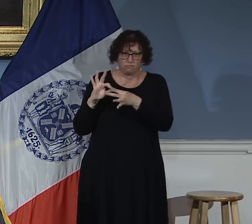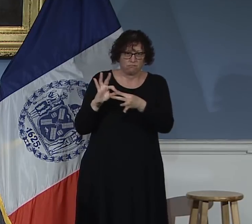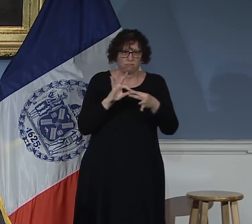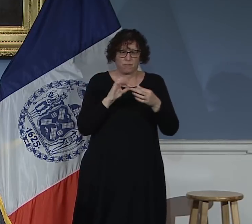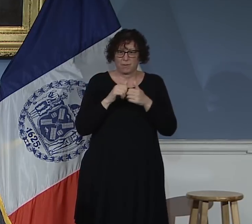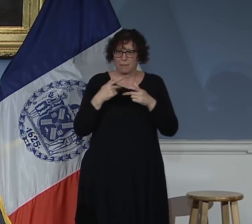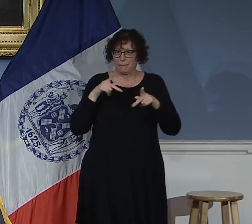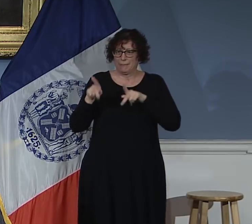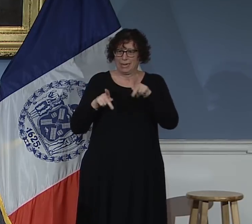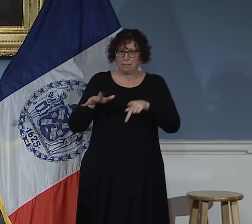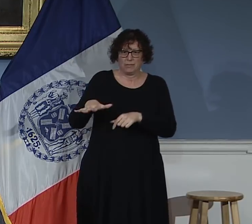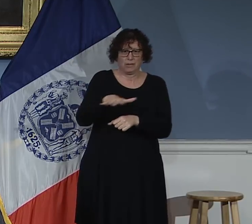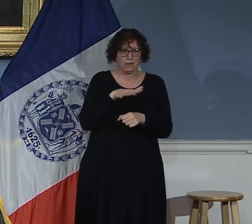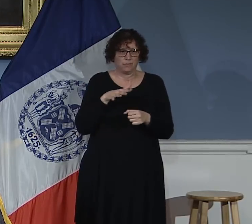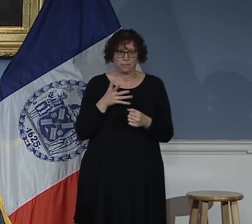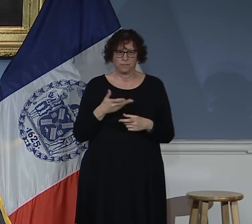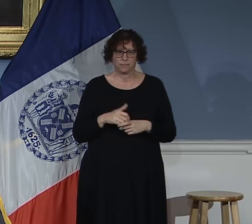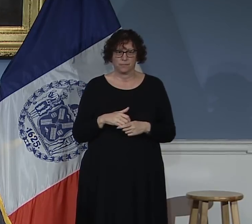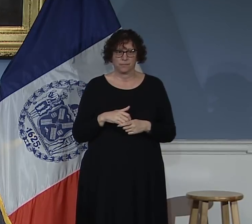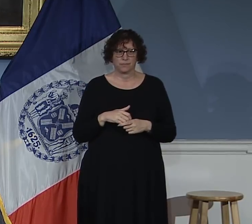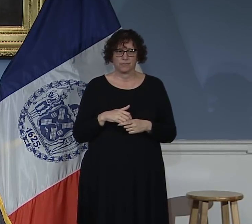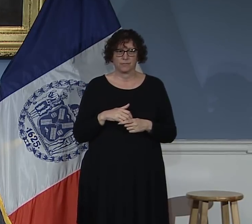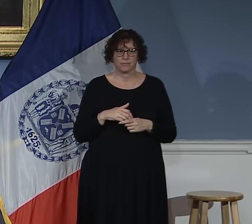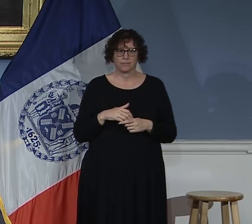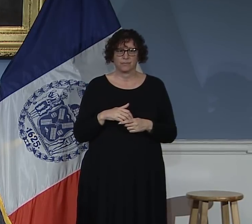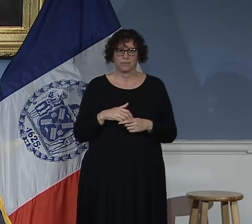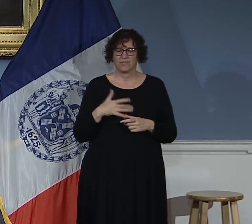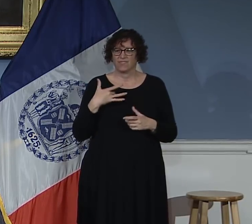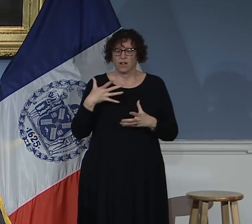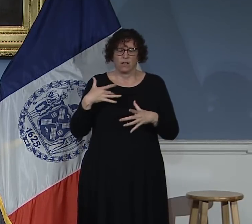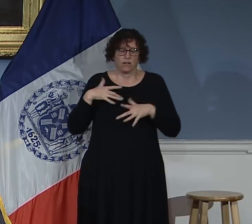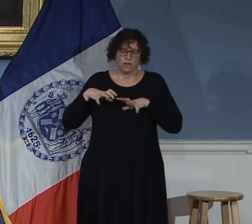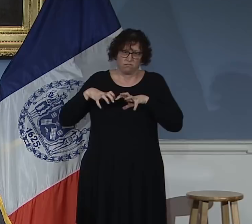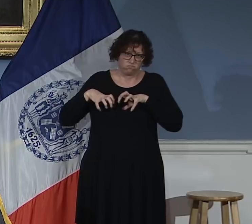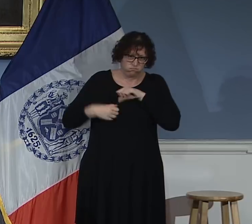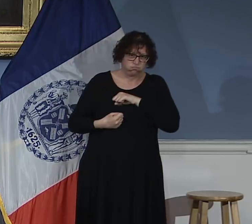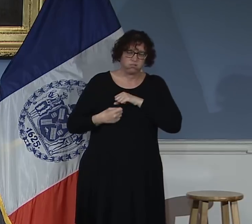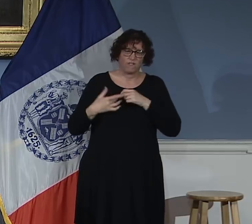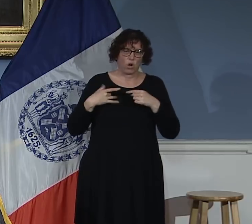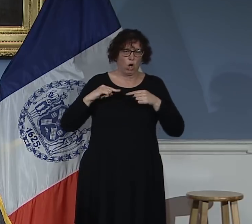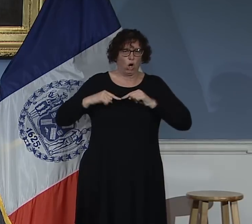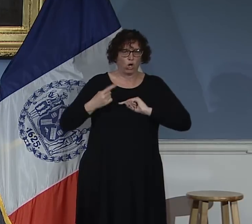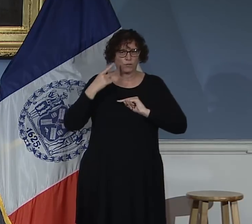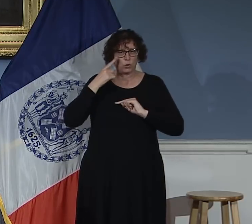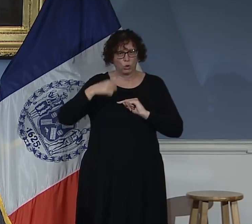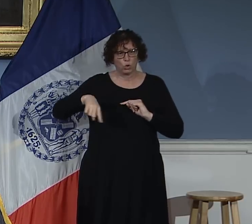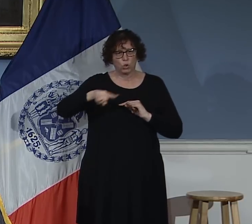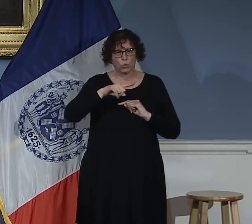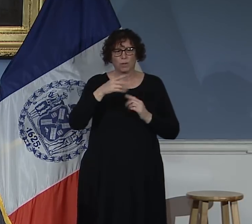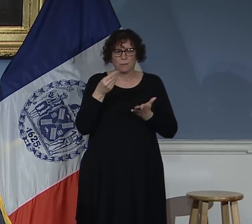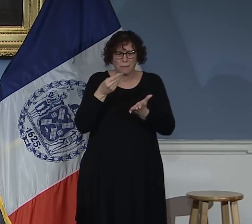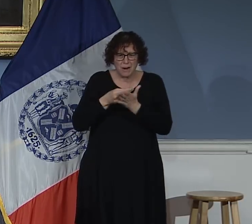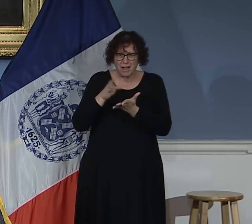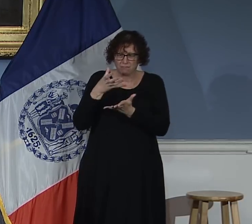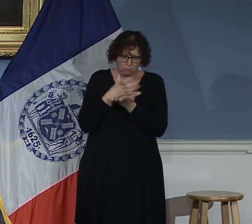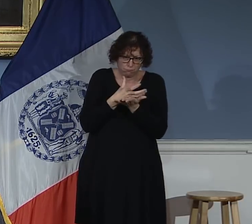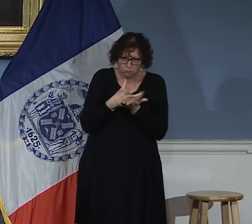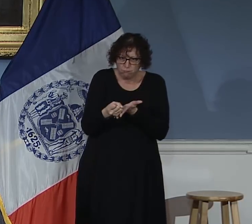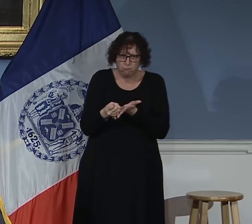LIVELIHOOD AND FELT VERY, VERY DEEPLY CONCERNED ABOUT THE DISLOCATION. AND I FEEL THAT STILL. I FEEL DEEP PAIN